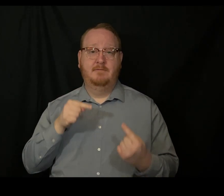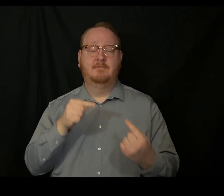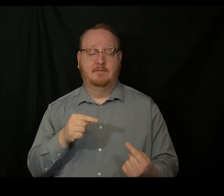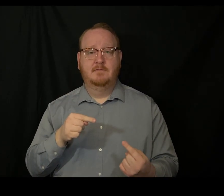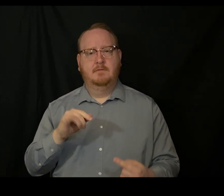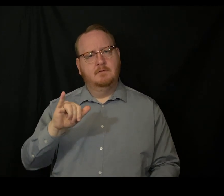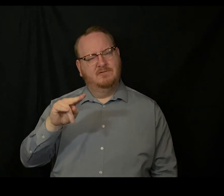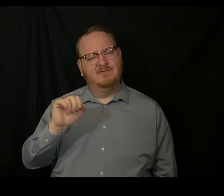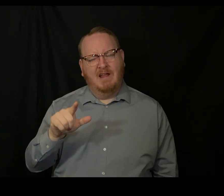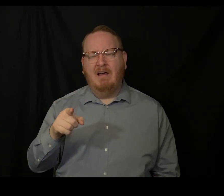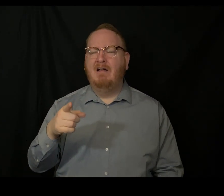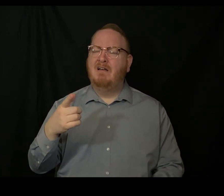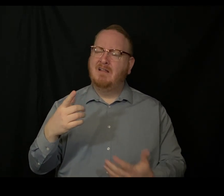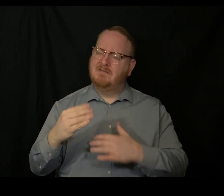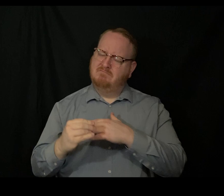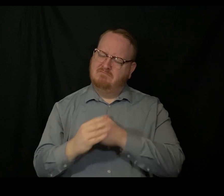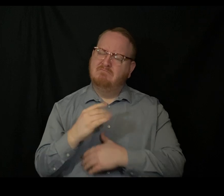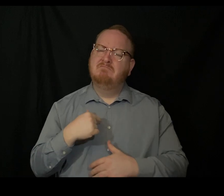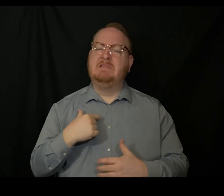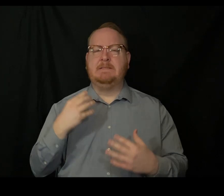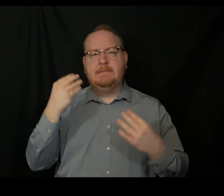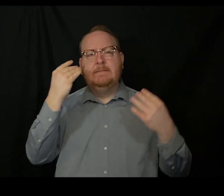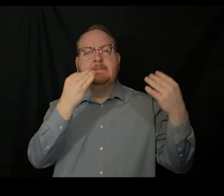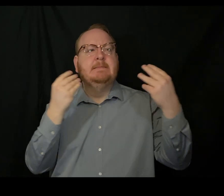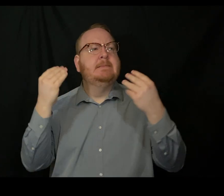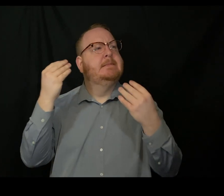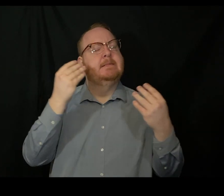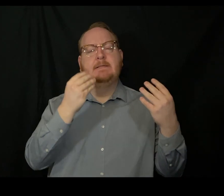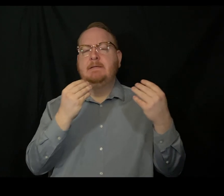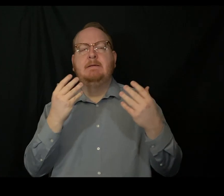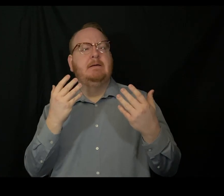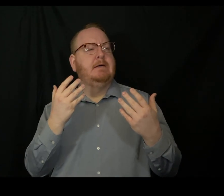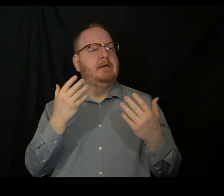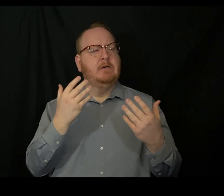about which were like, sustainable resources that I